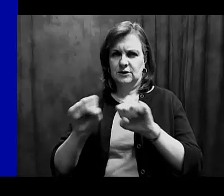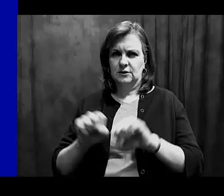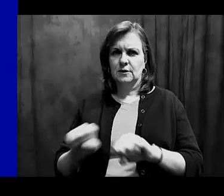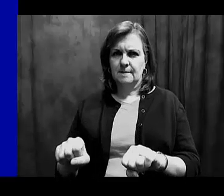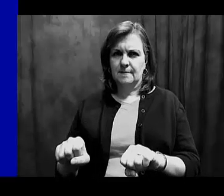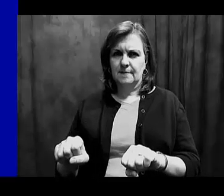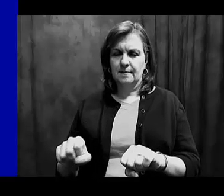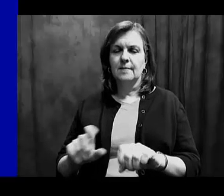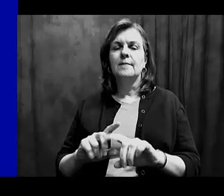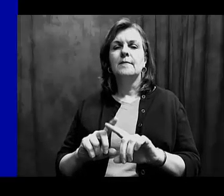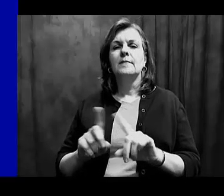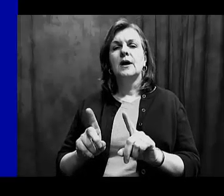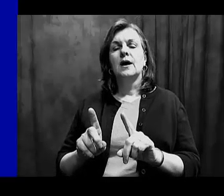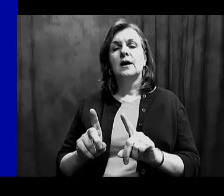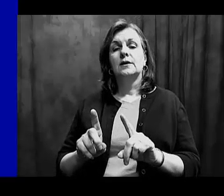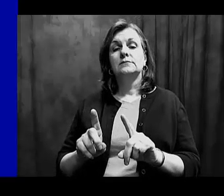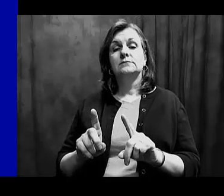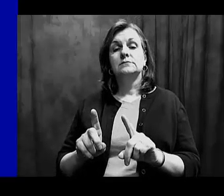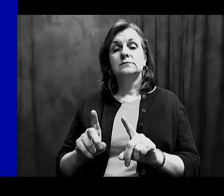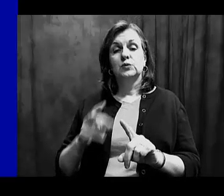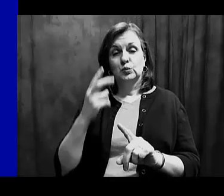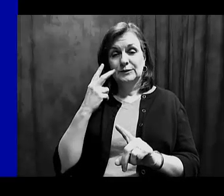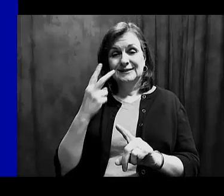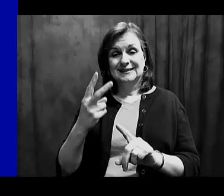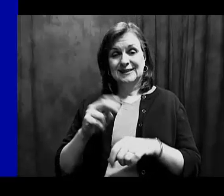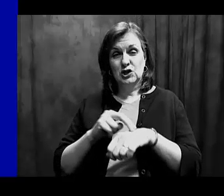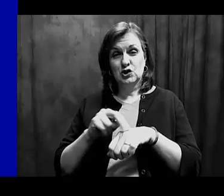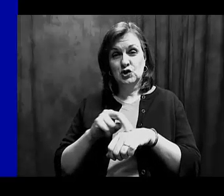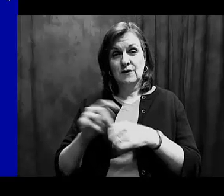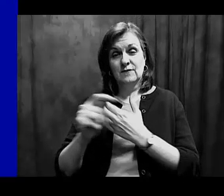now it's very basic